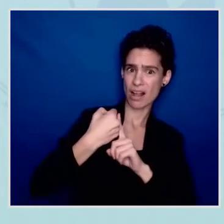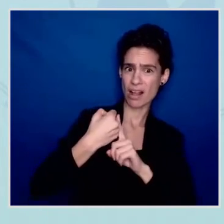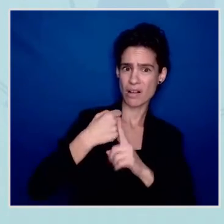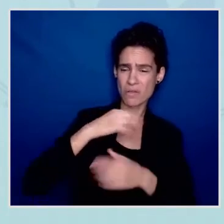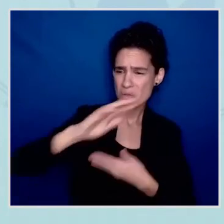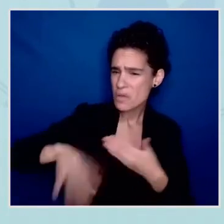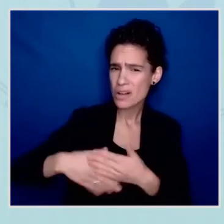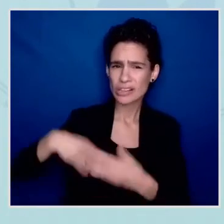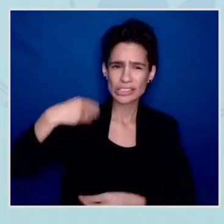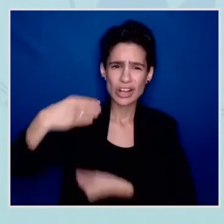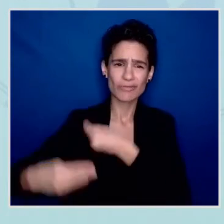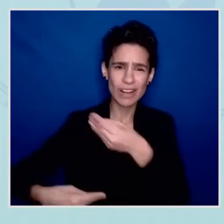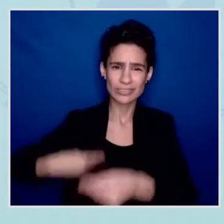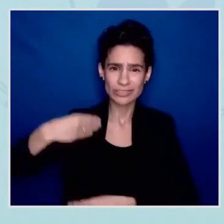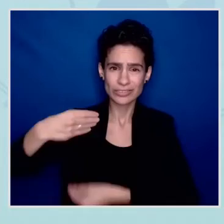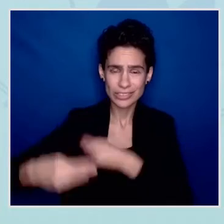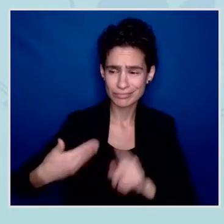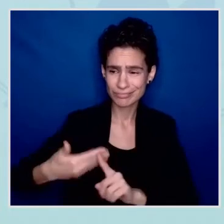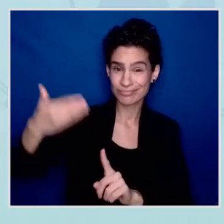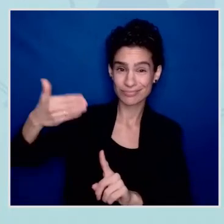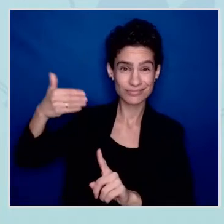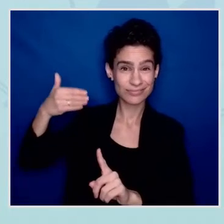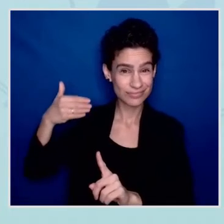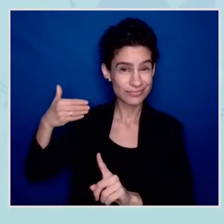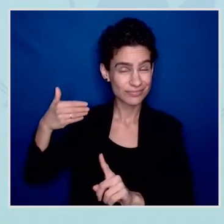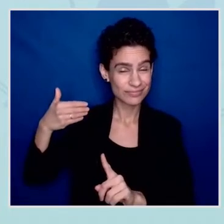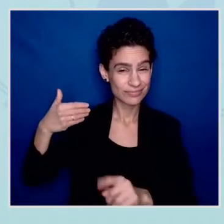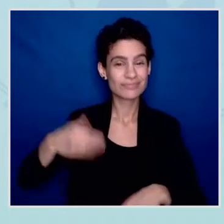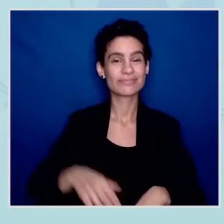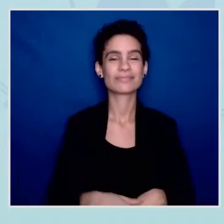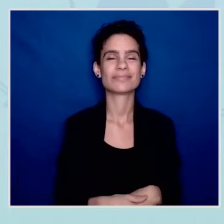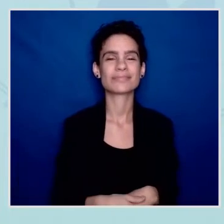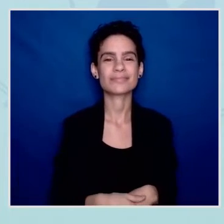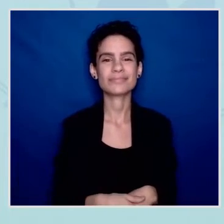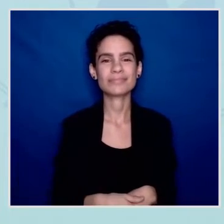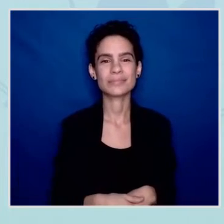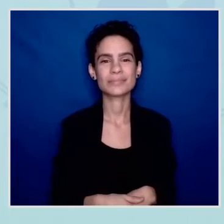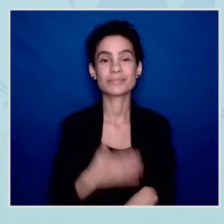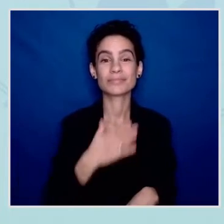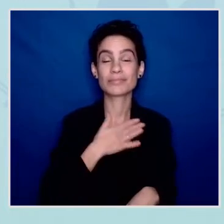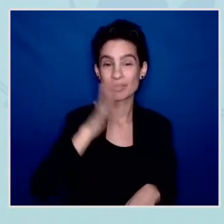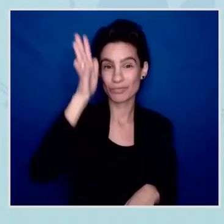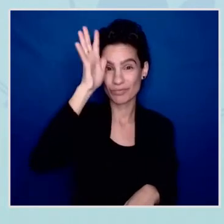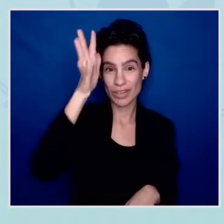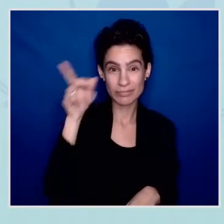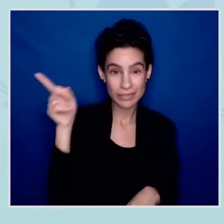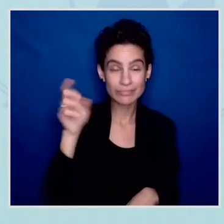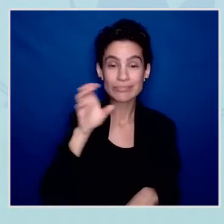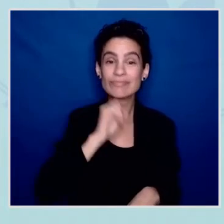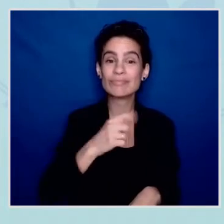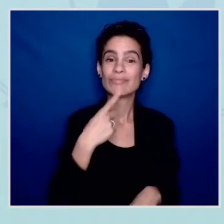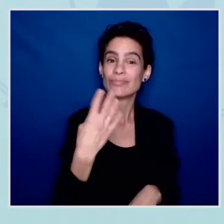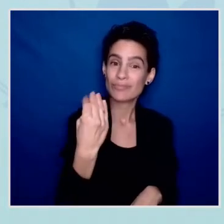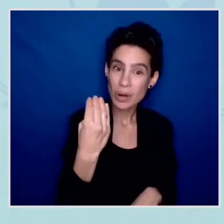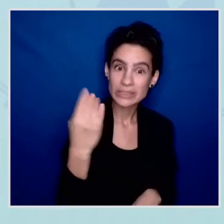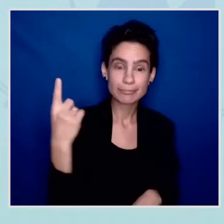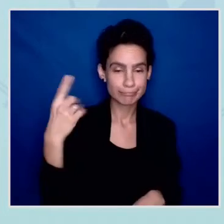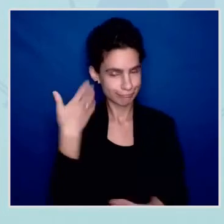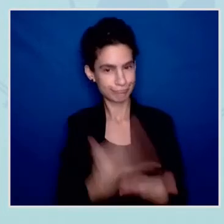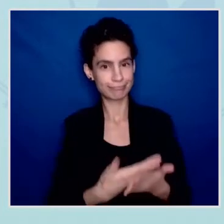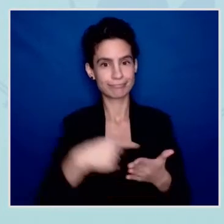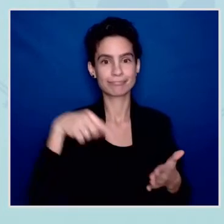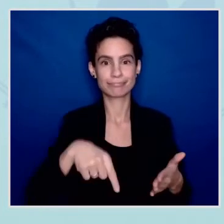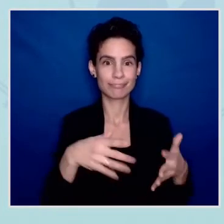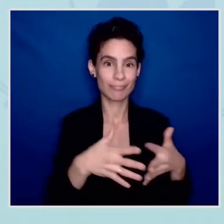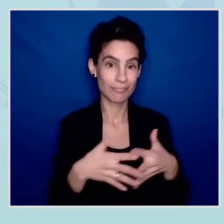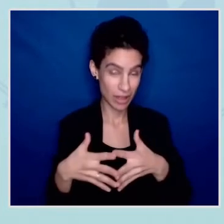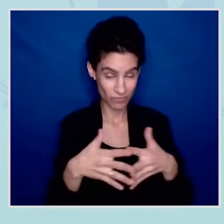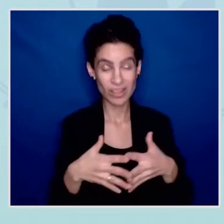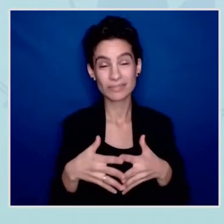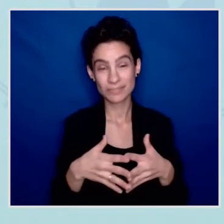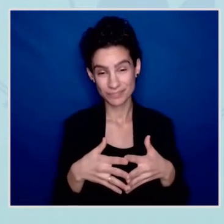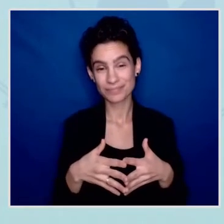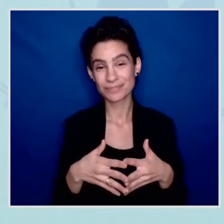DRIVEN MY OWN LIFE AND THE PATH